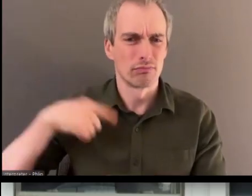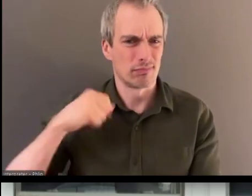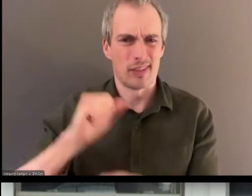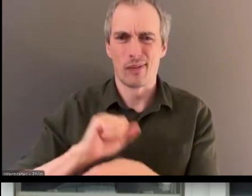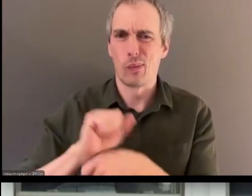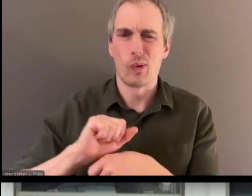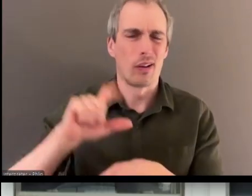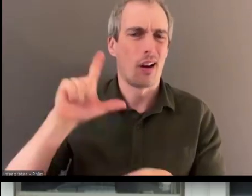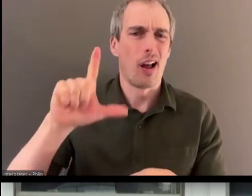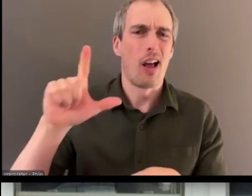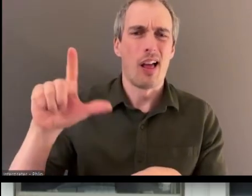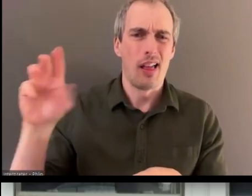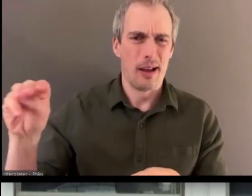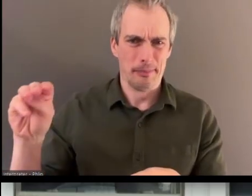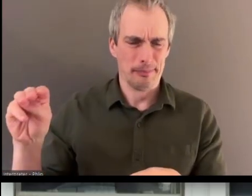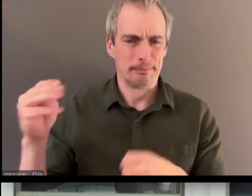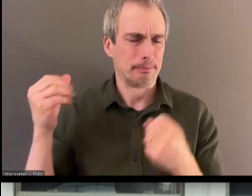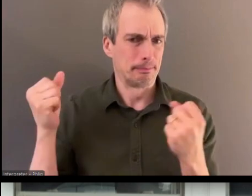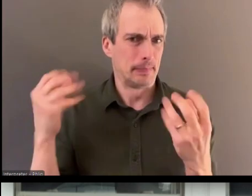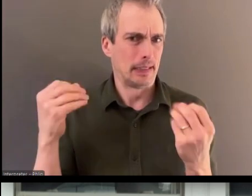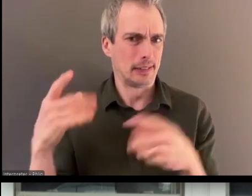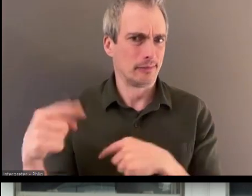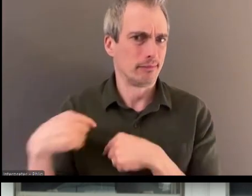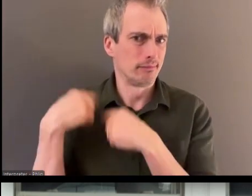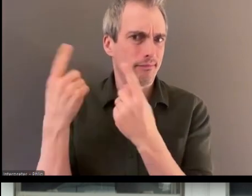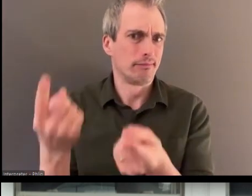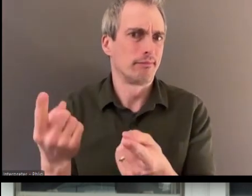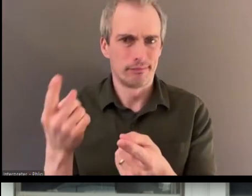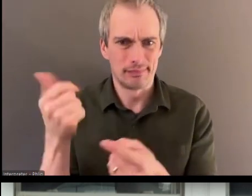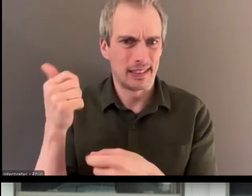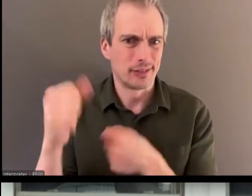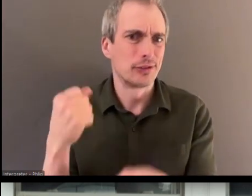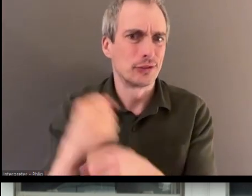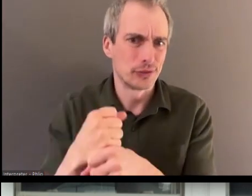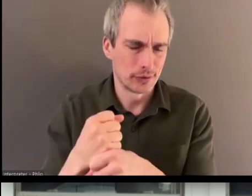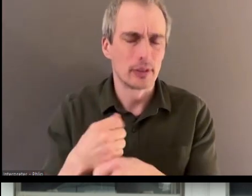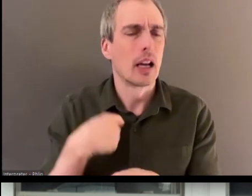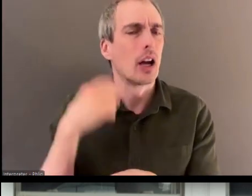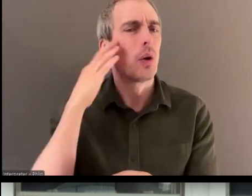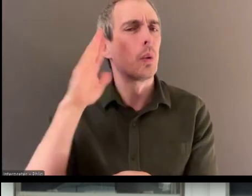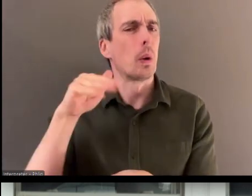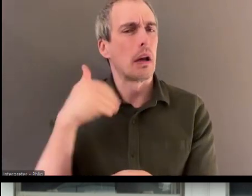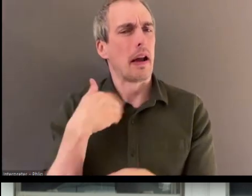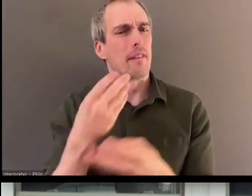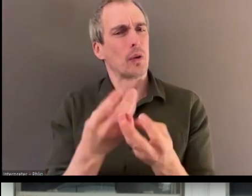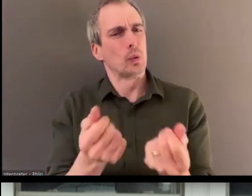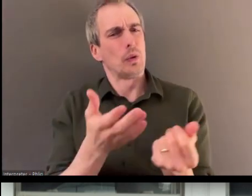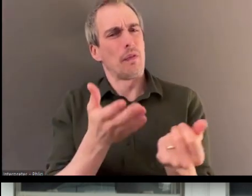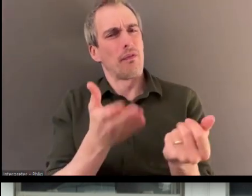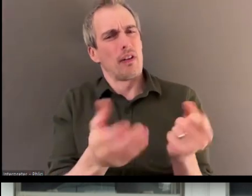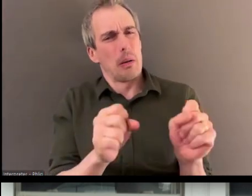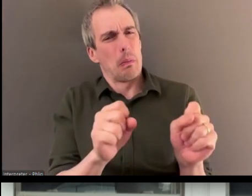And I knew that there could be a solution there. But I didn't want to give in to the AI until we absolutely had to.